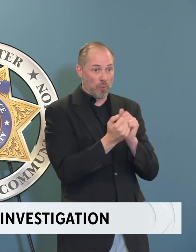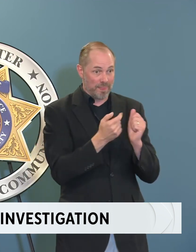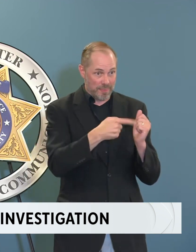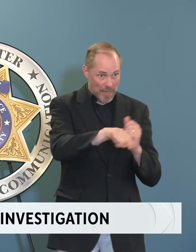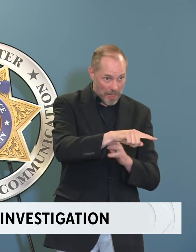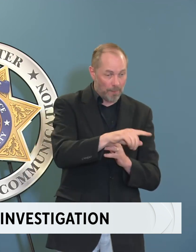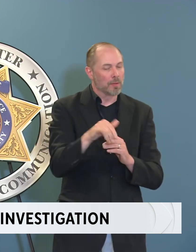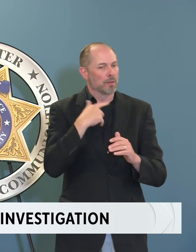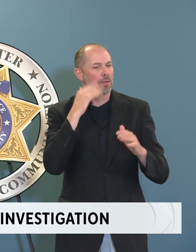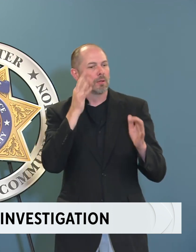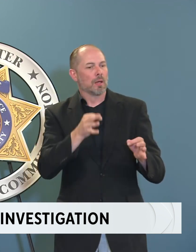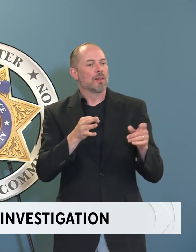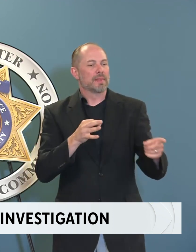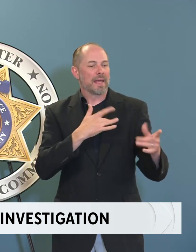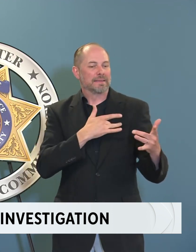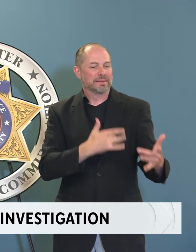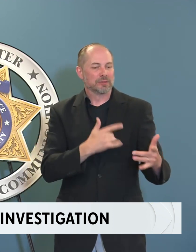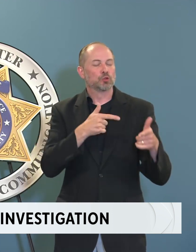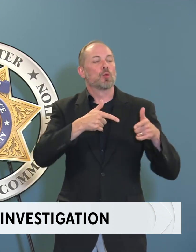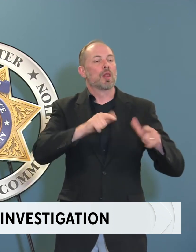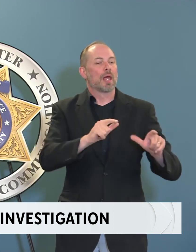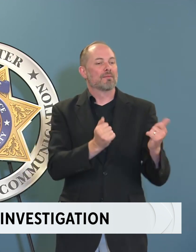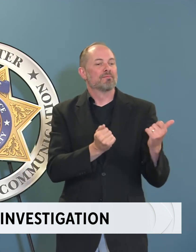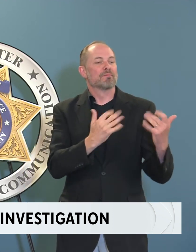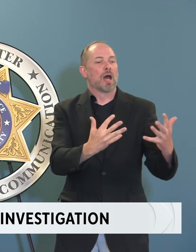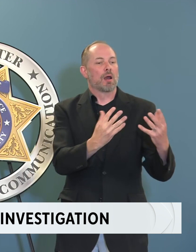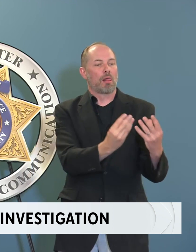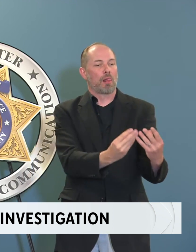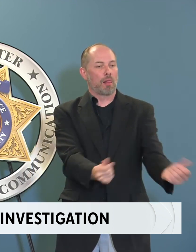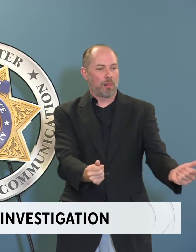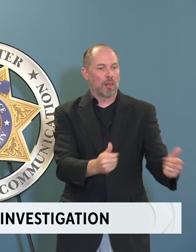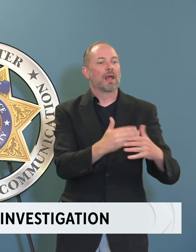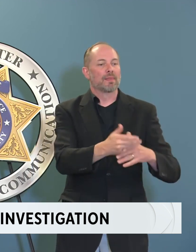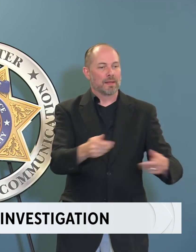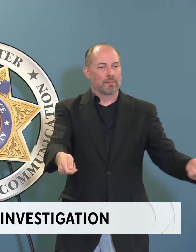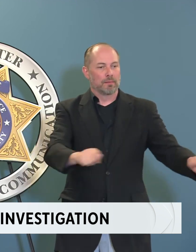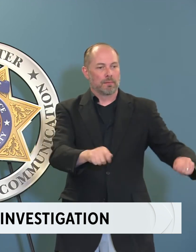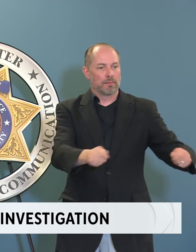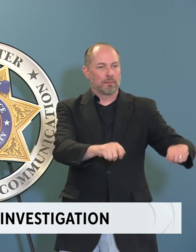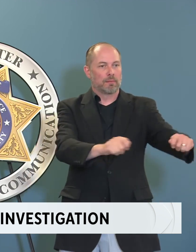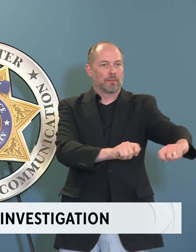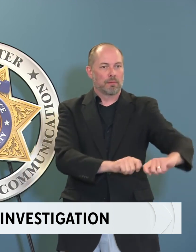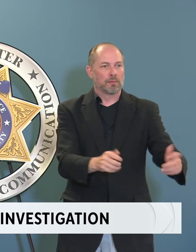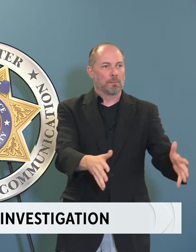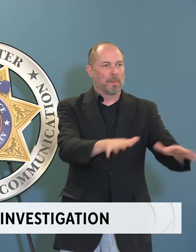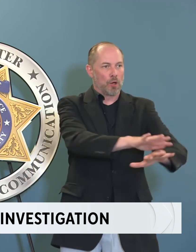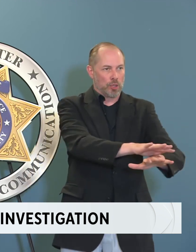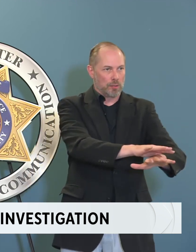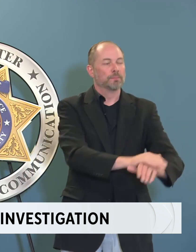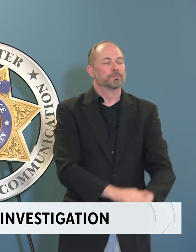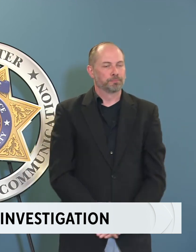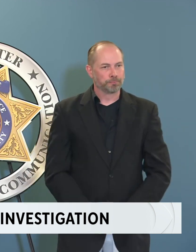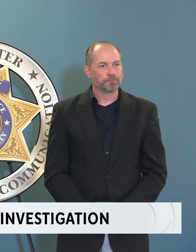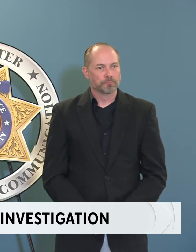WERE COOL AND DAMP WITH NO SIGNIFICANT WINDS. WHEN THE FIREFIGHTERS ARRIVED AND MET WITH THE RESIDENTS, IT WAS DETERMINED THAT THEY INTENDED